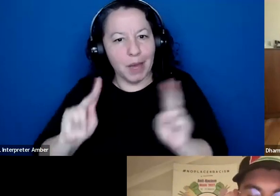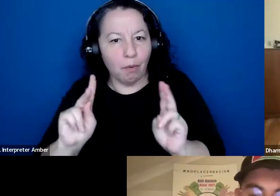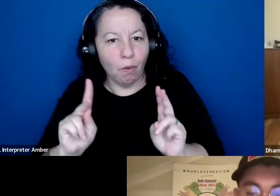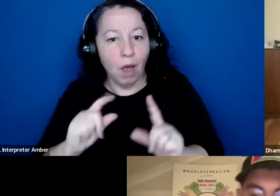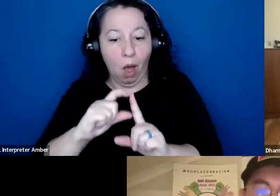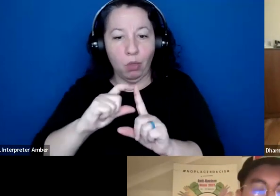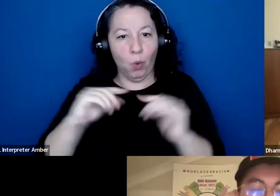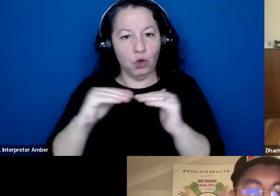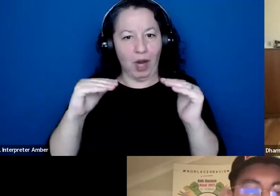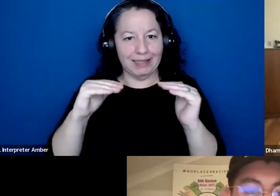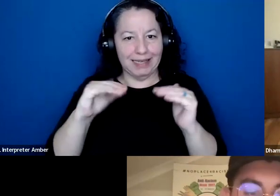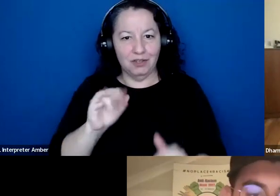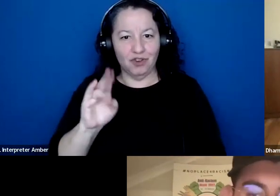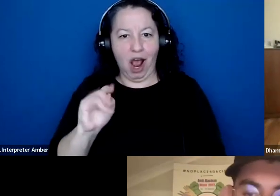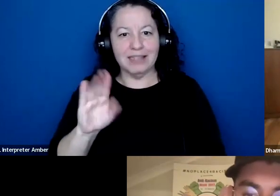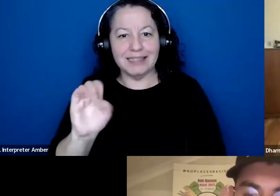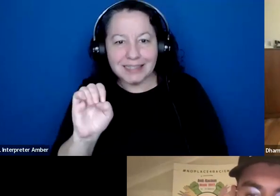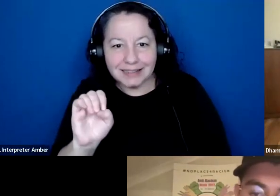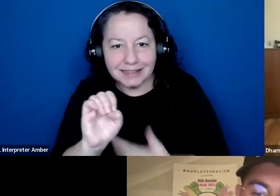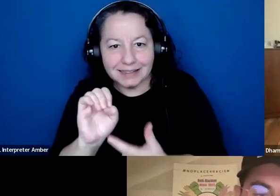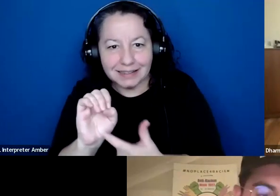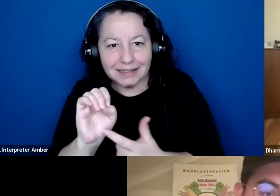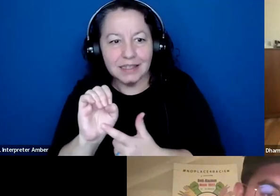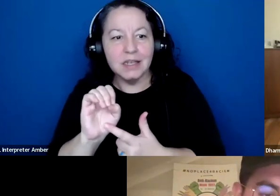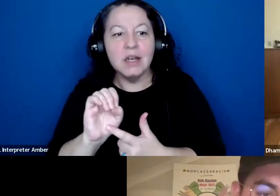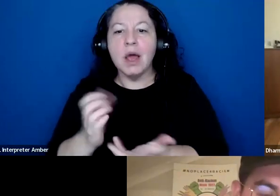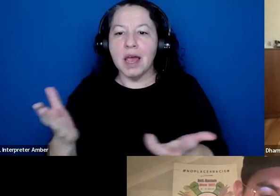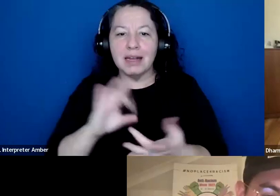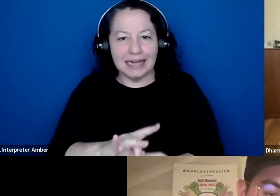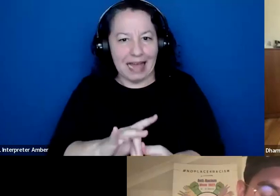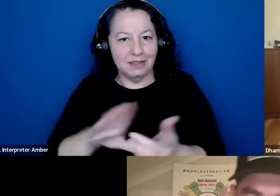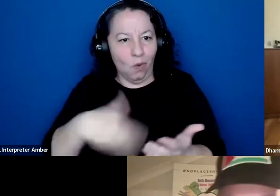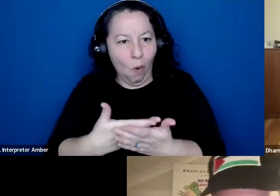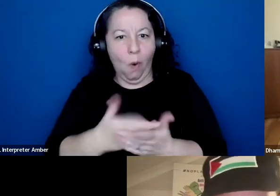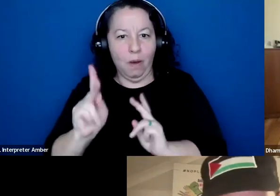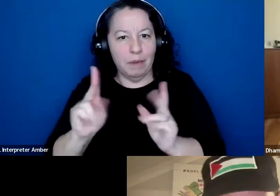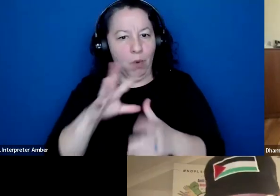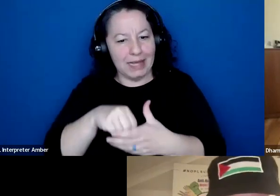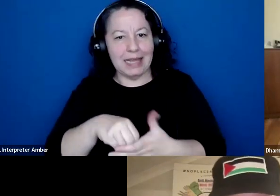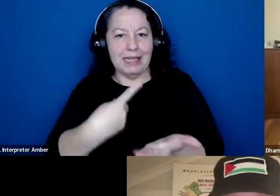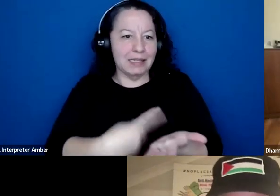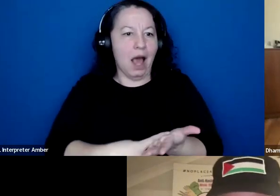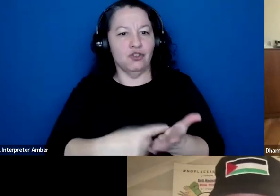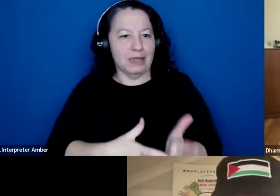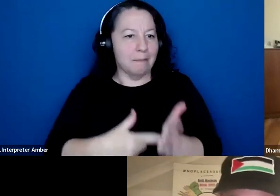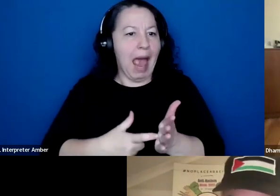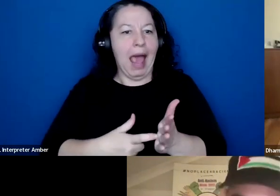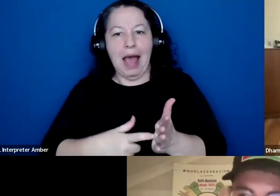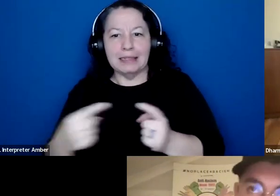centers people within all of those discussions, demands, deliberations and etc.